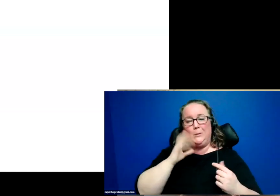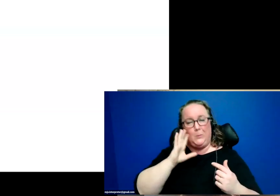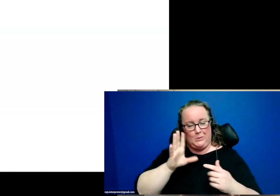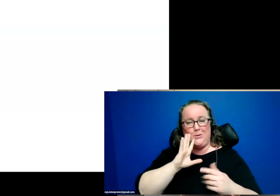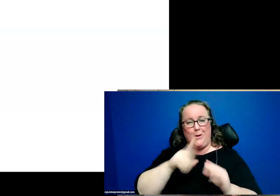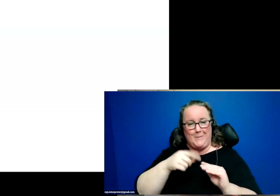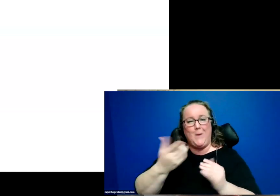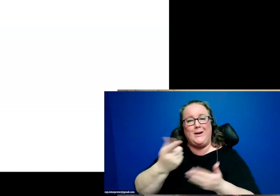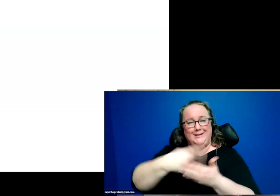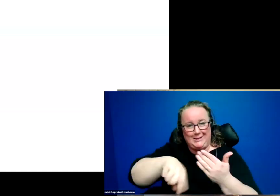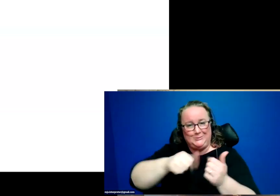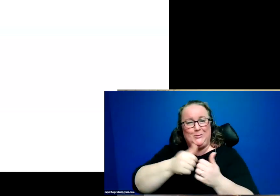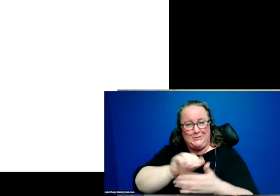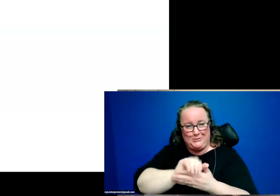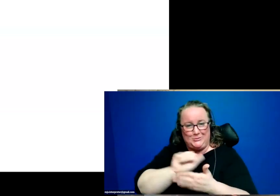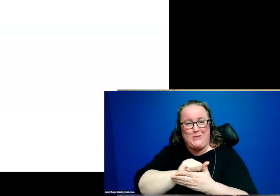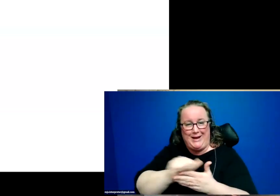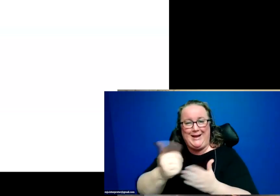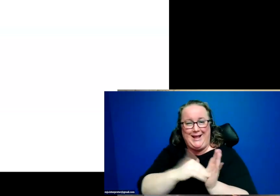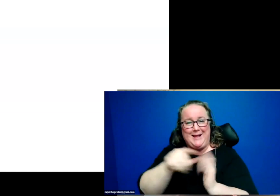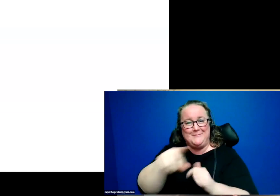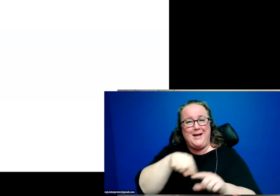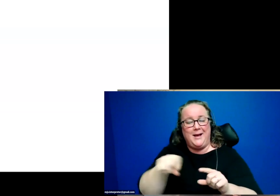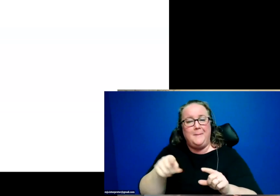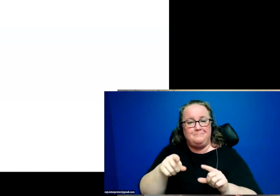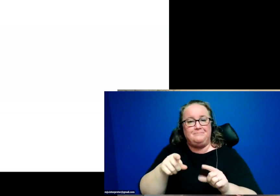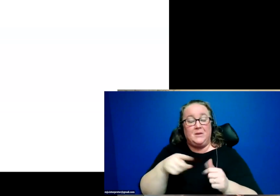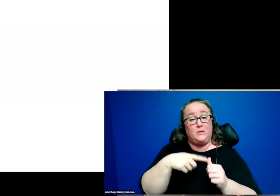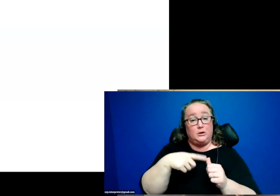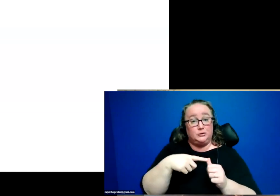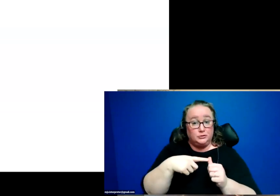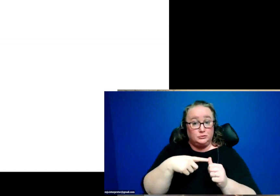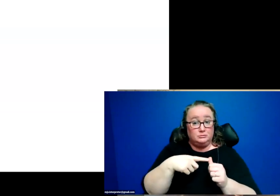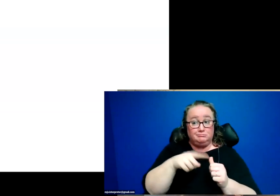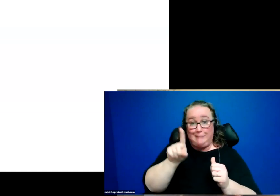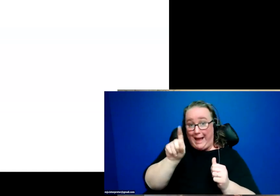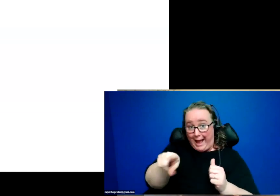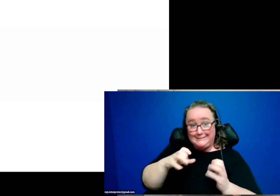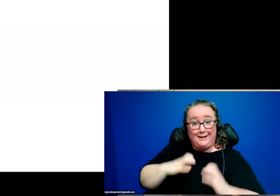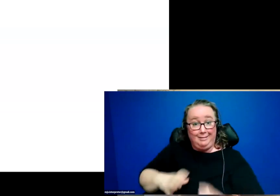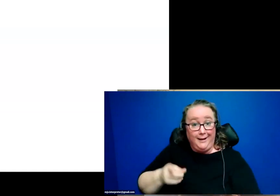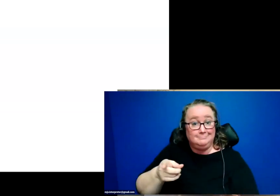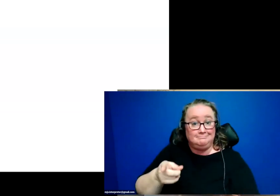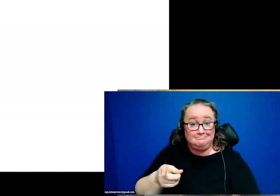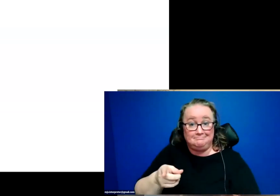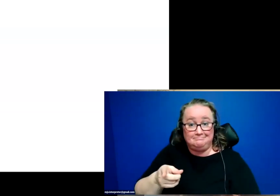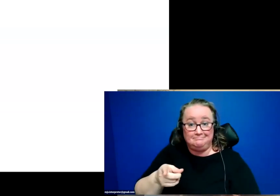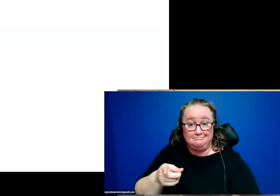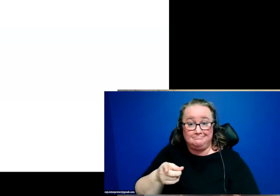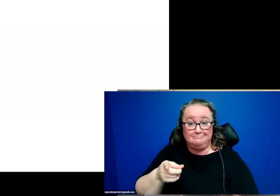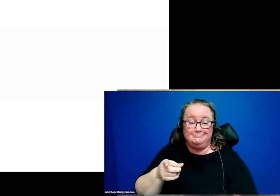but I will say a few things. First of all, ask the client. I know that seems simple,